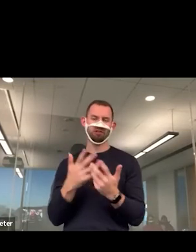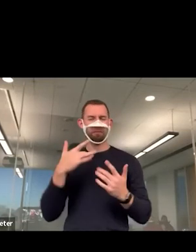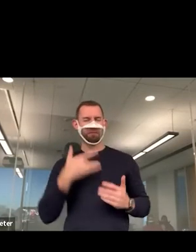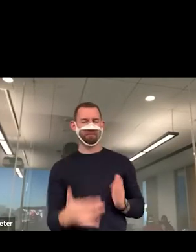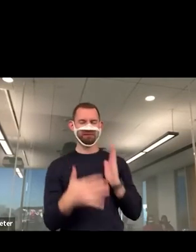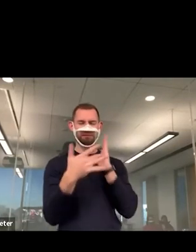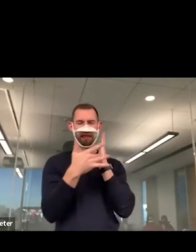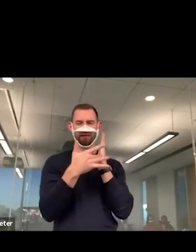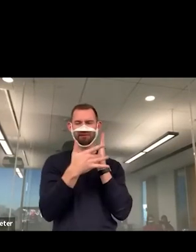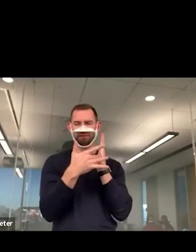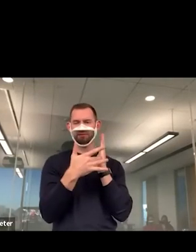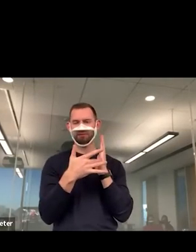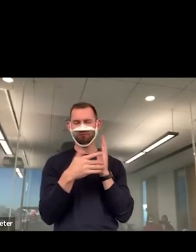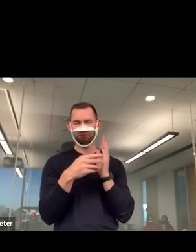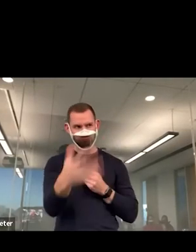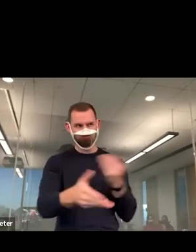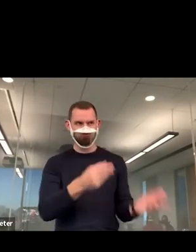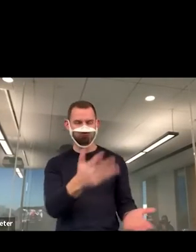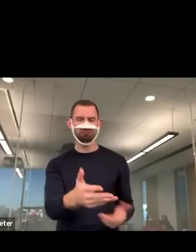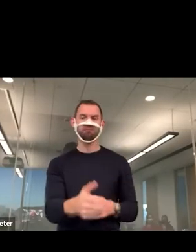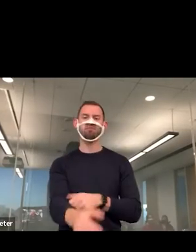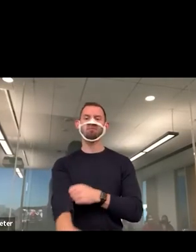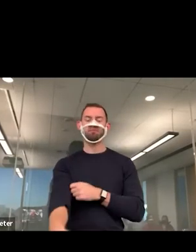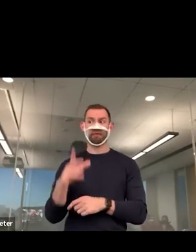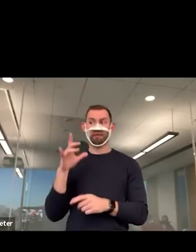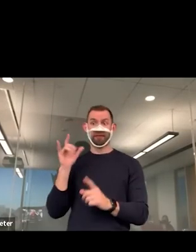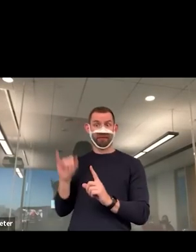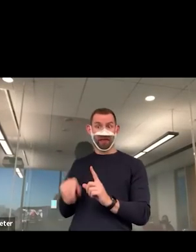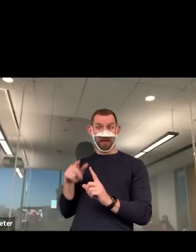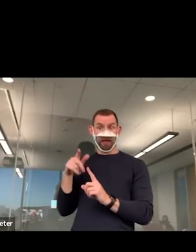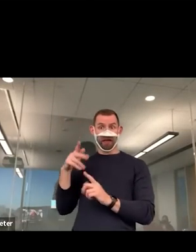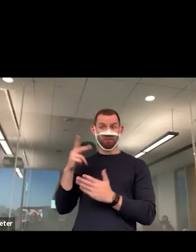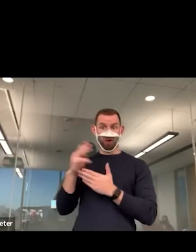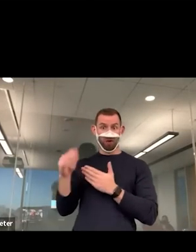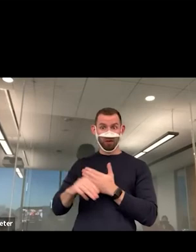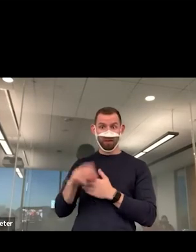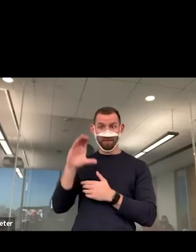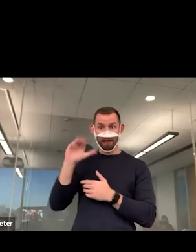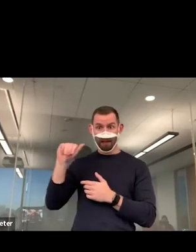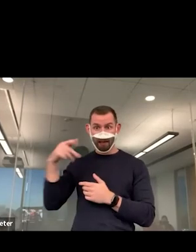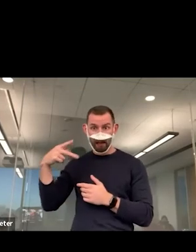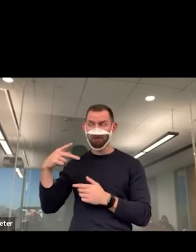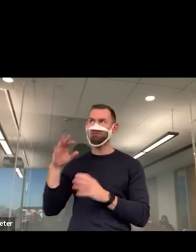and um it was an amazing program so a lot of the agencies they didn't even have to pay for